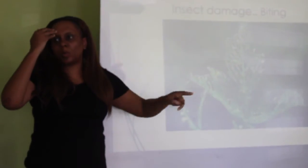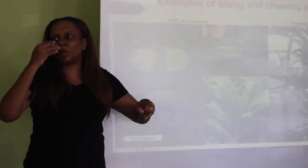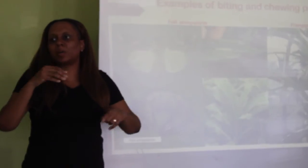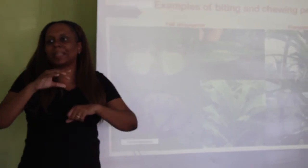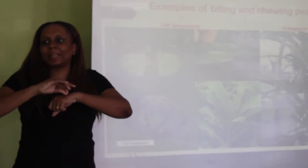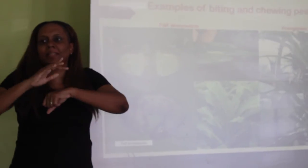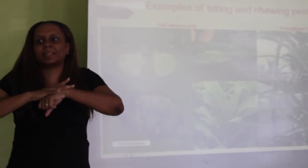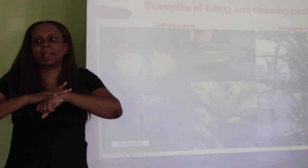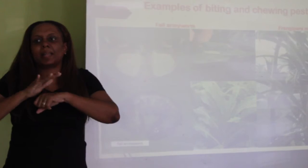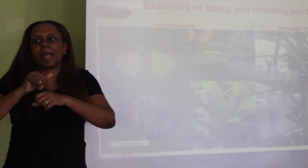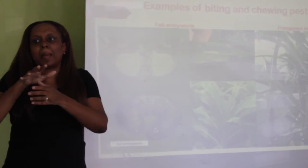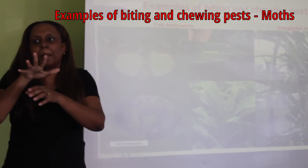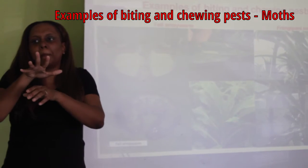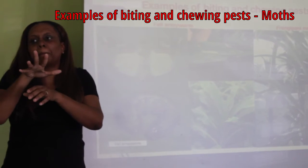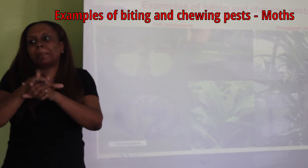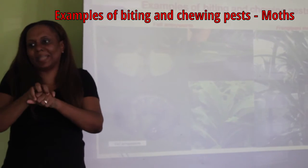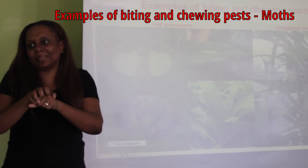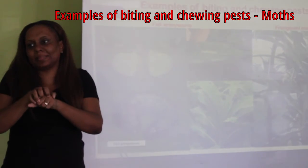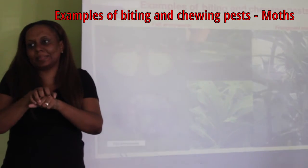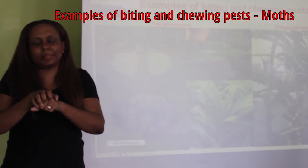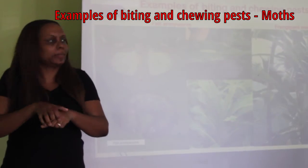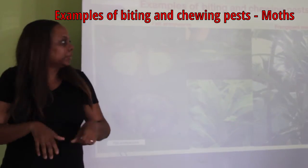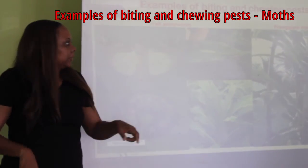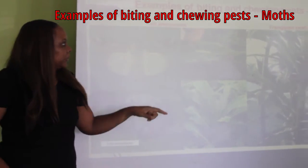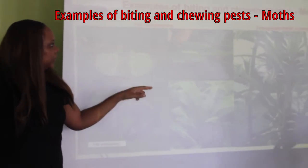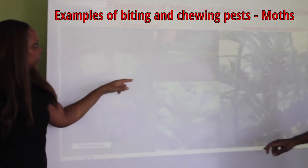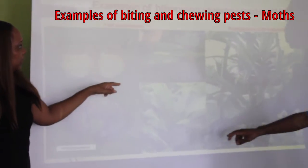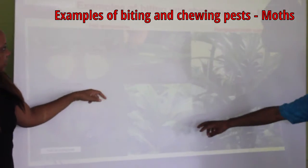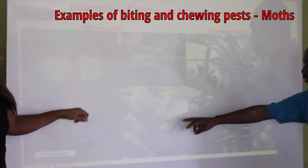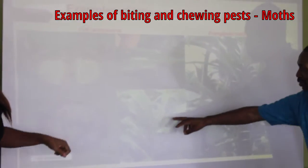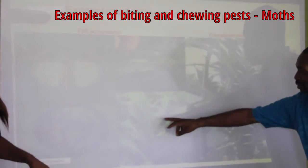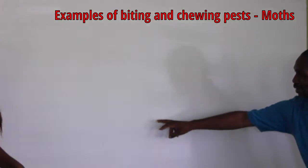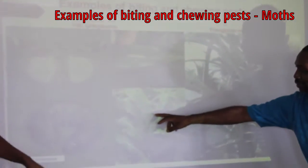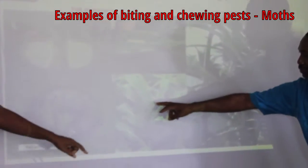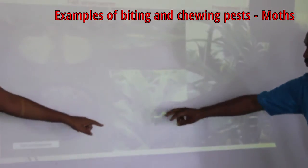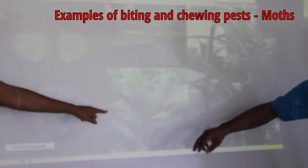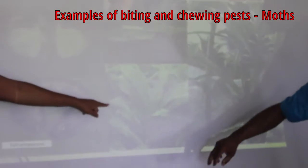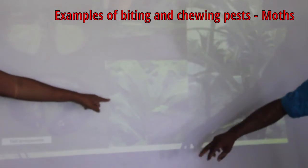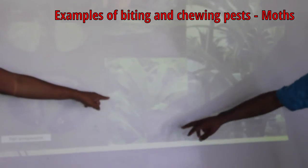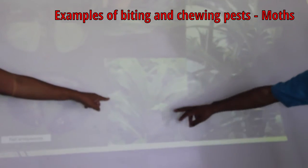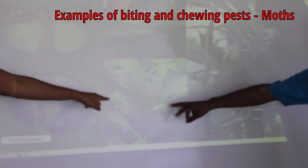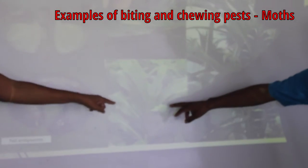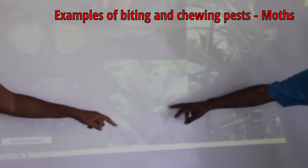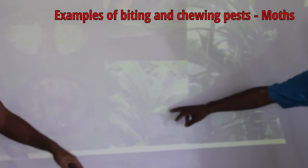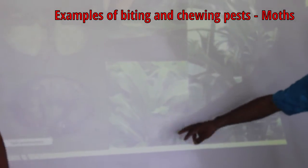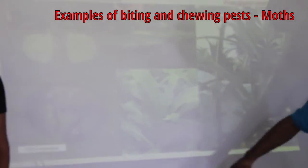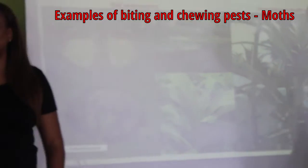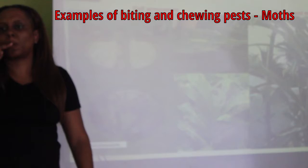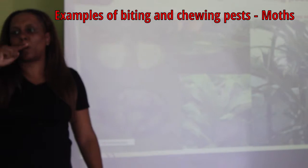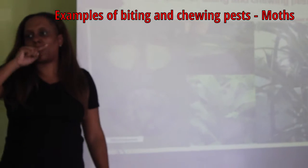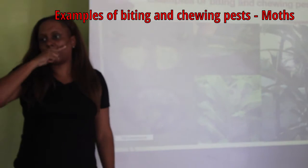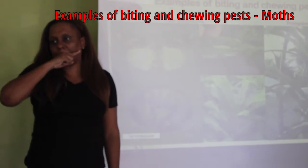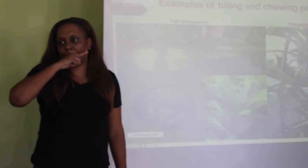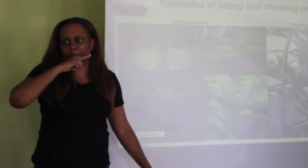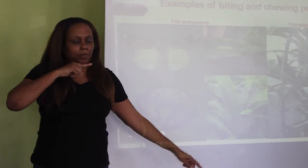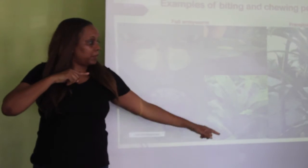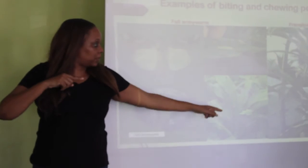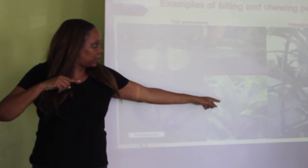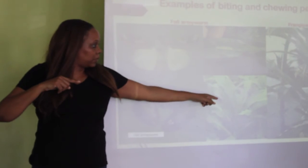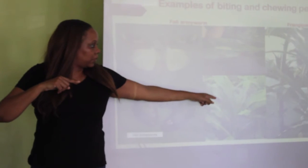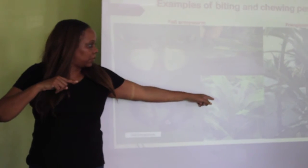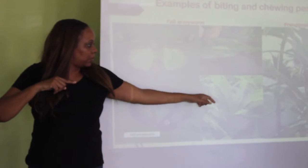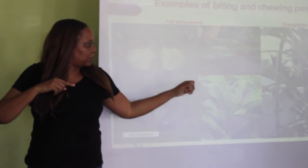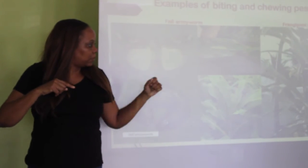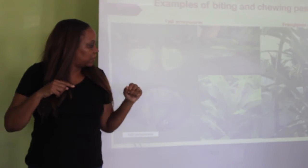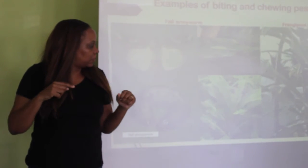let's picture this is some other examples this is a corn it says corn and you can see some damage